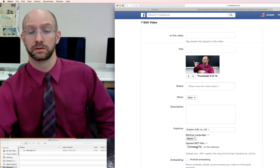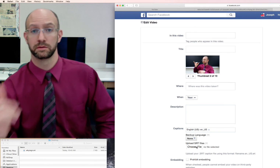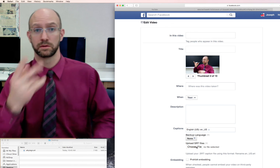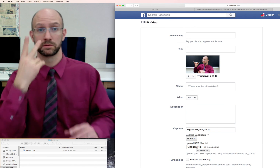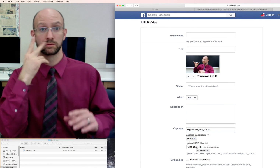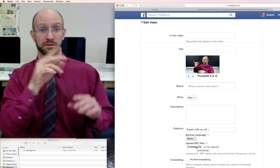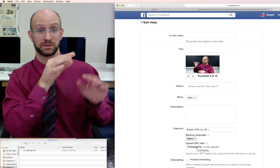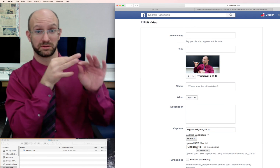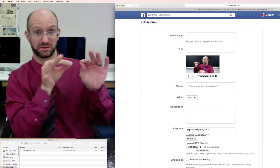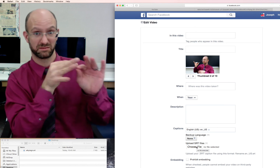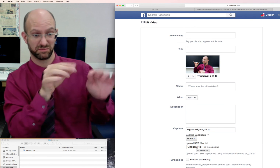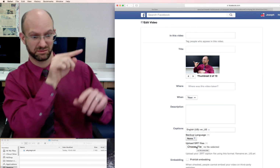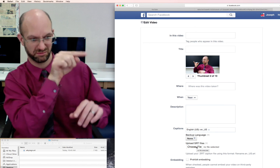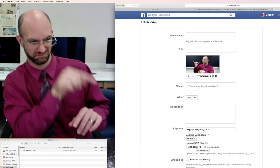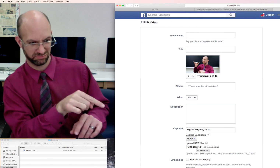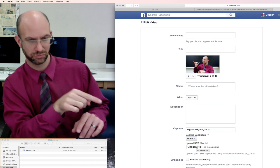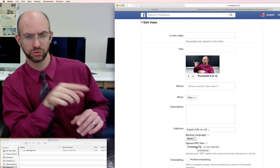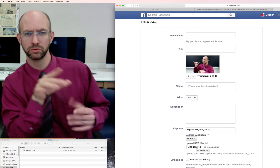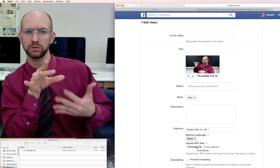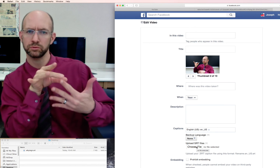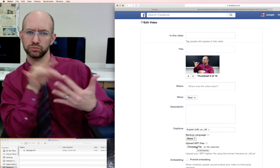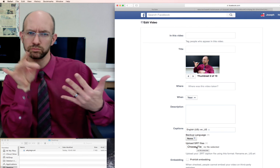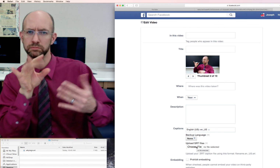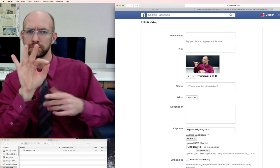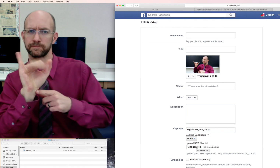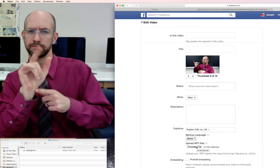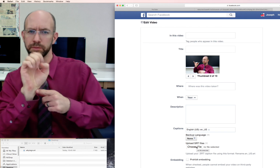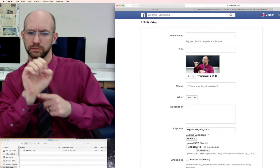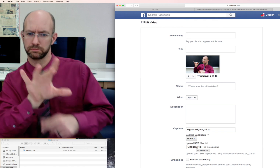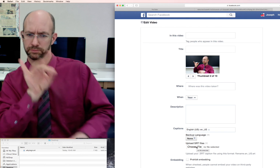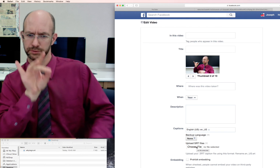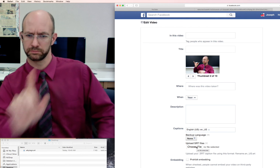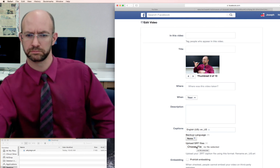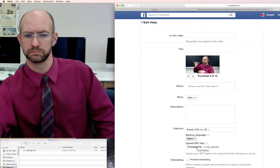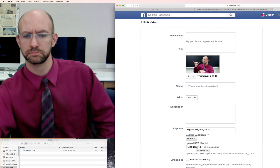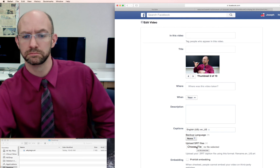You see "Captions". Click "Choose a file".